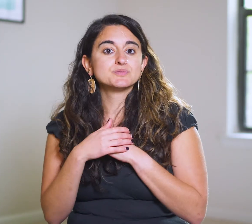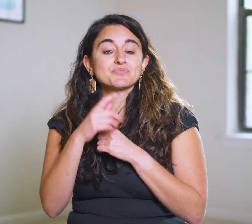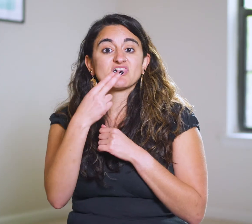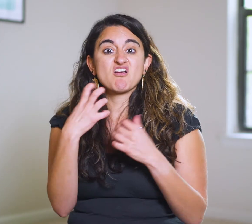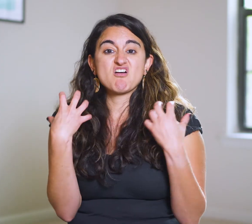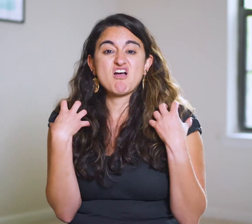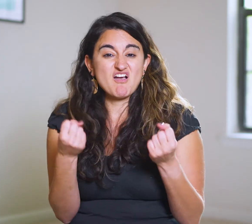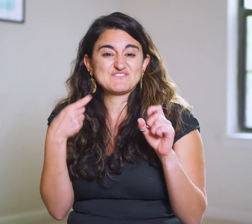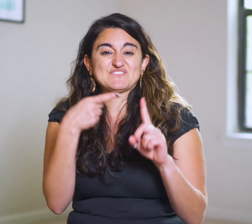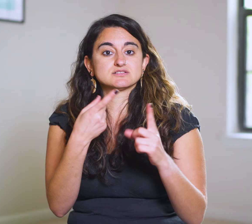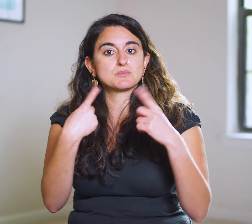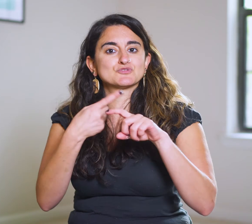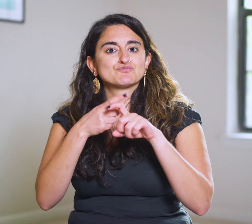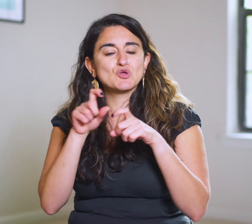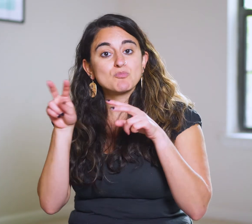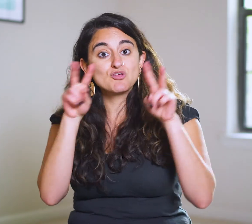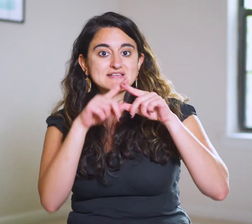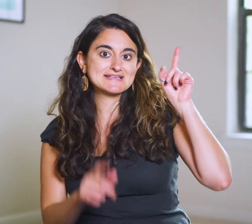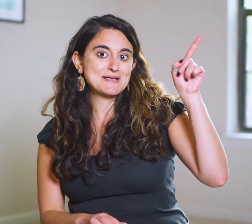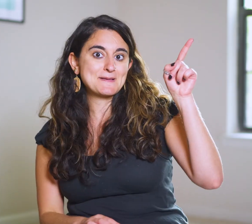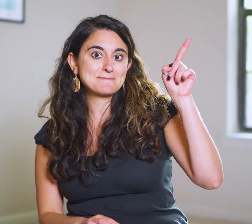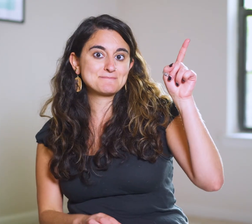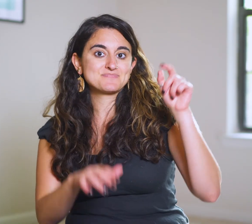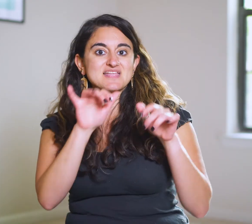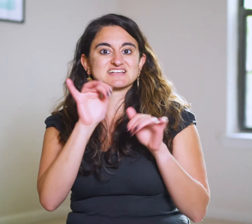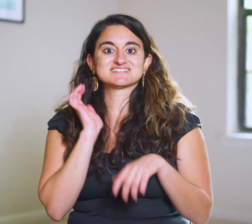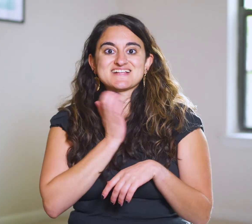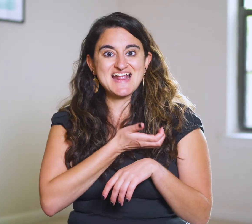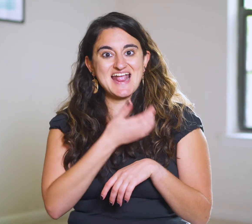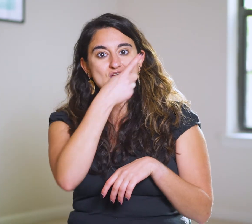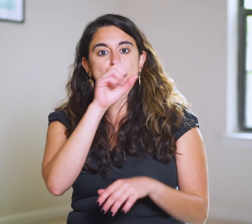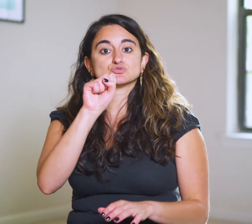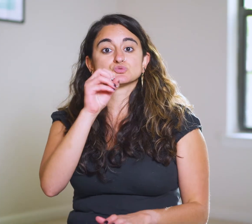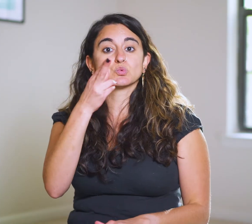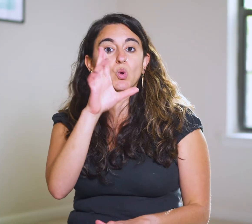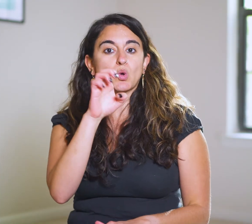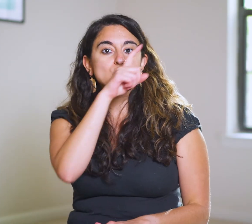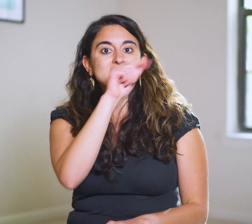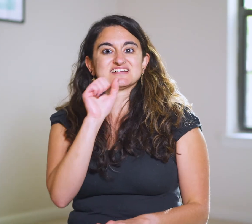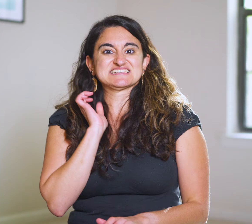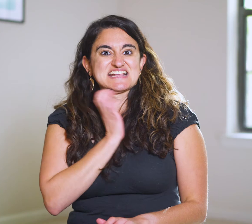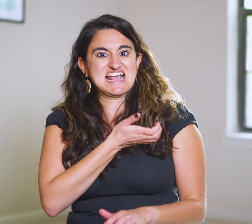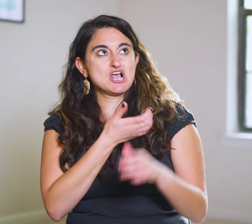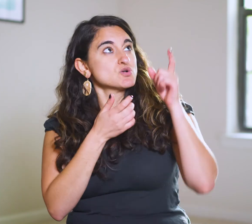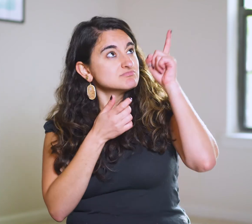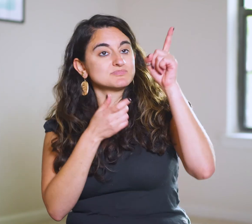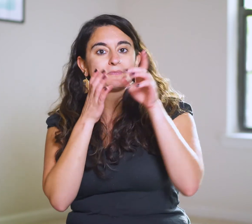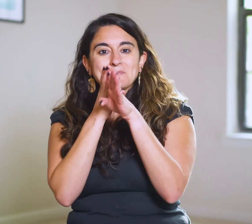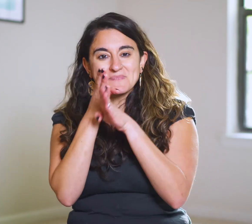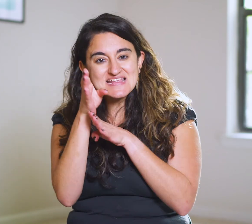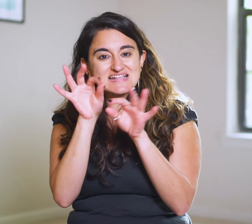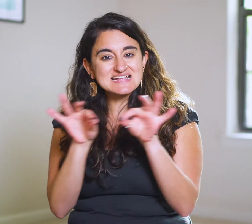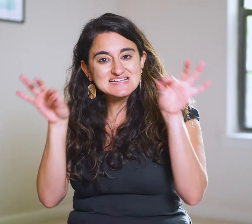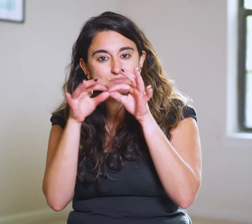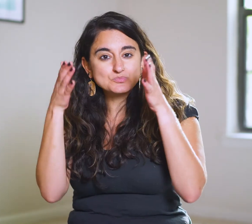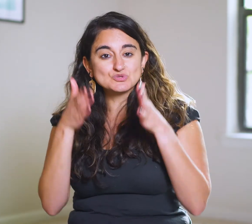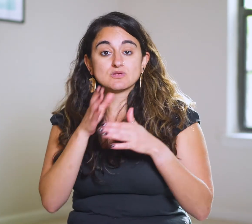the confidence comes from looking to God as our source,